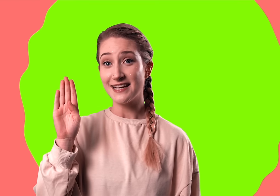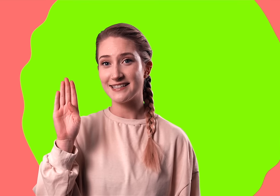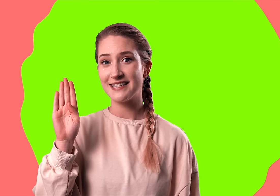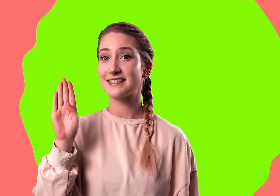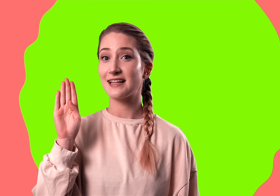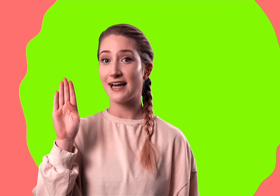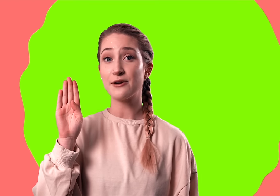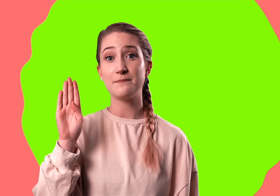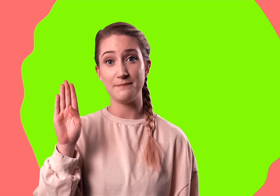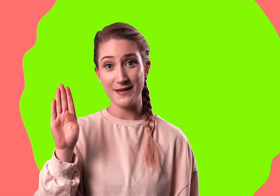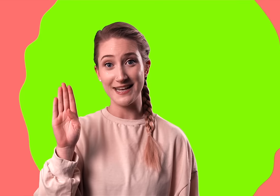This is the letter B.